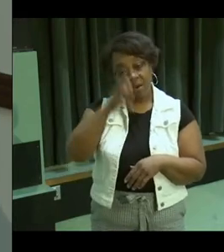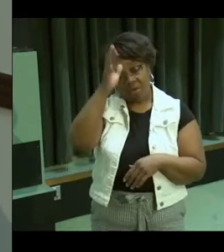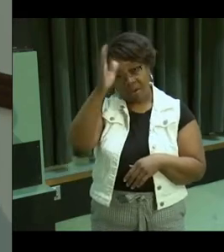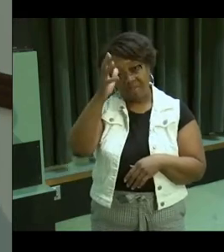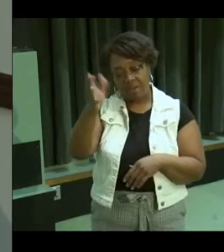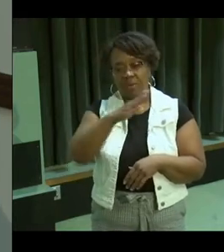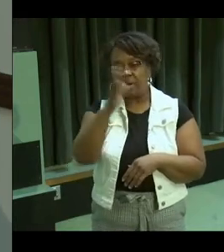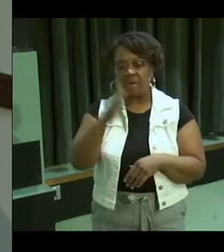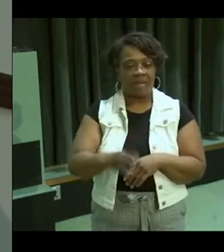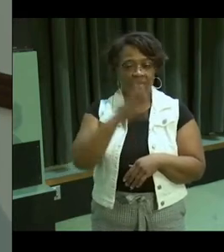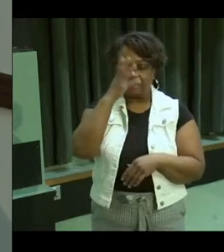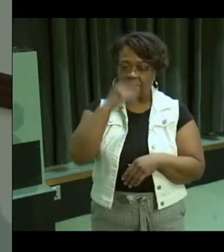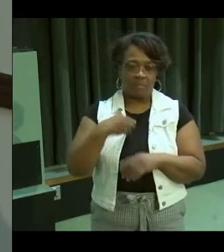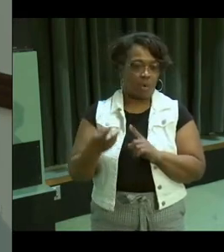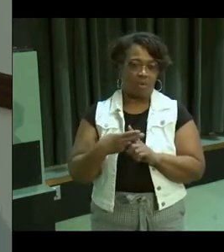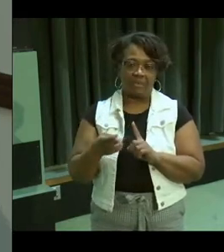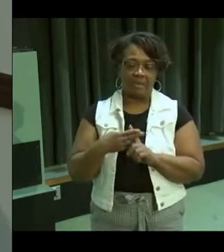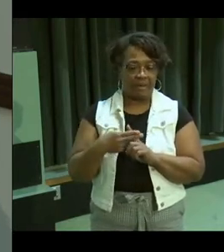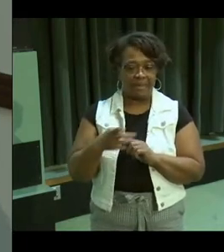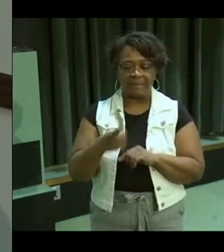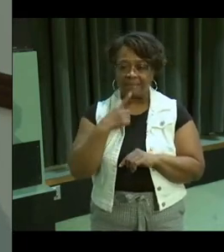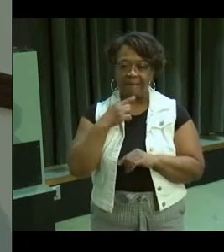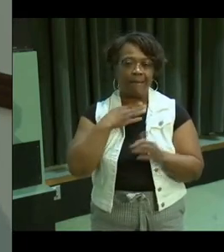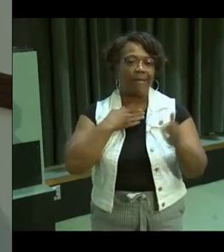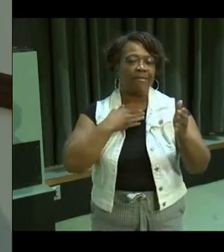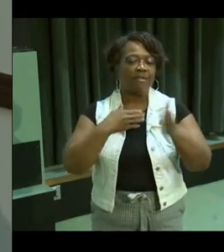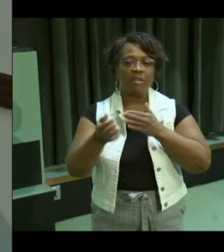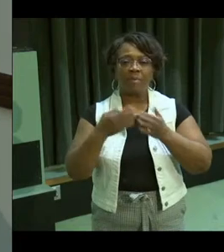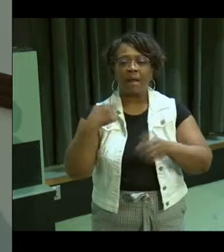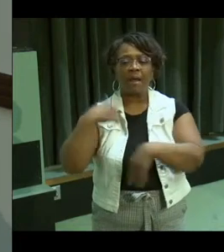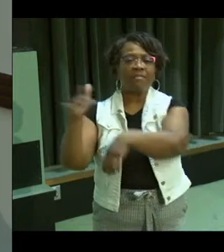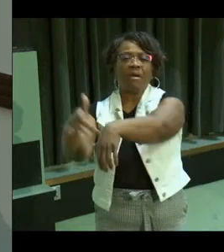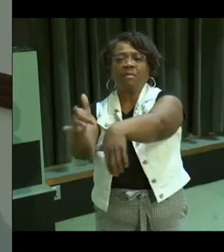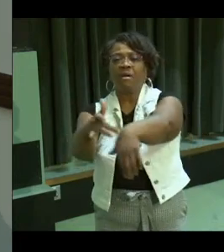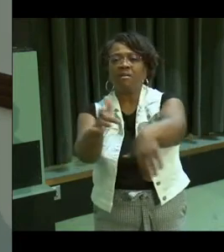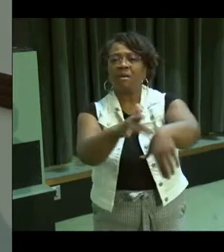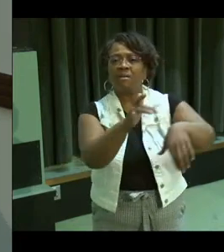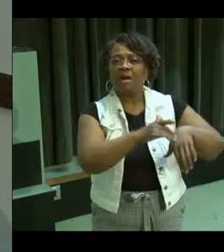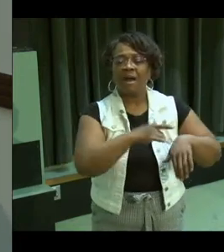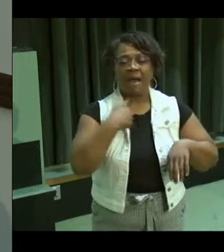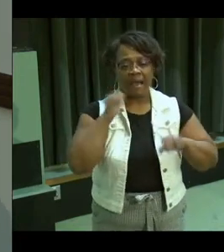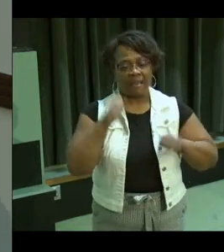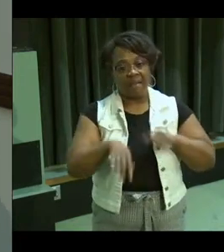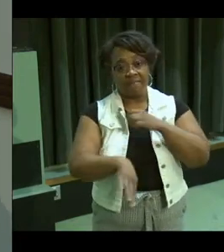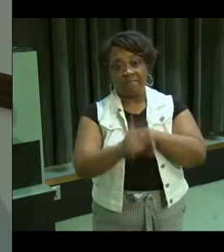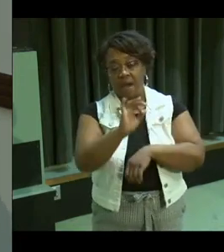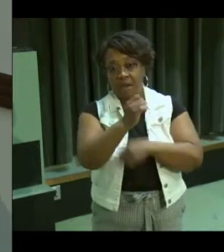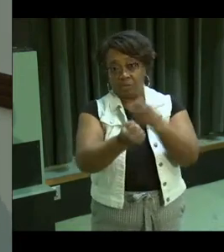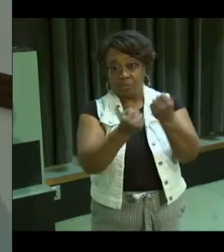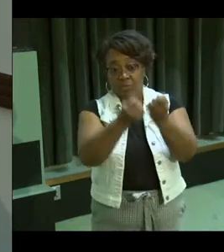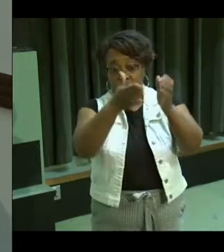would never stay in hotels. He would say, no matter where I go